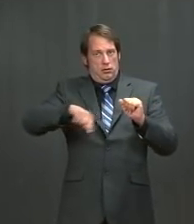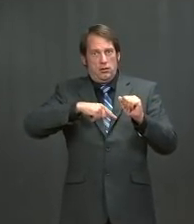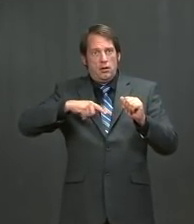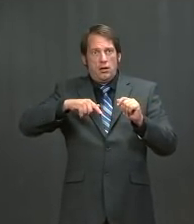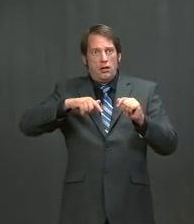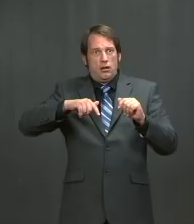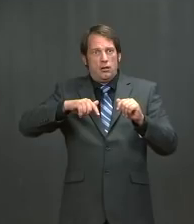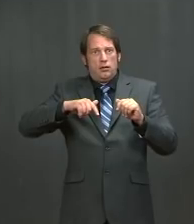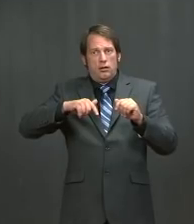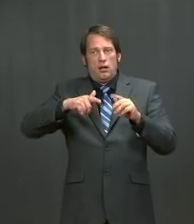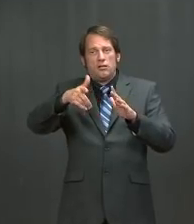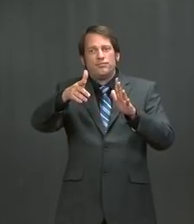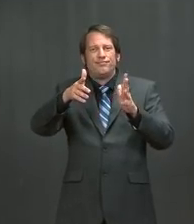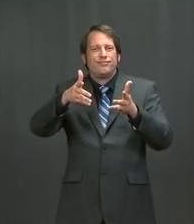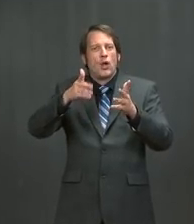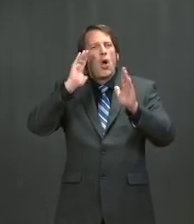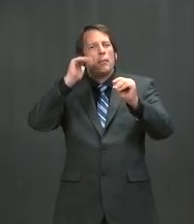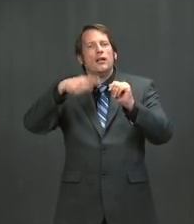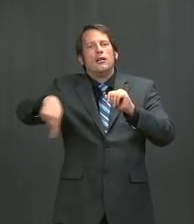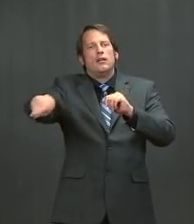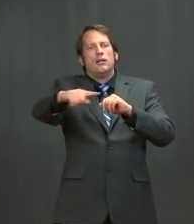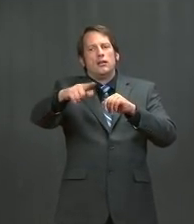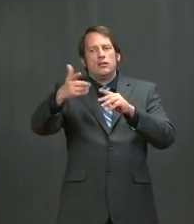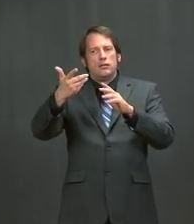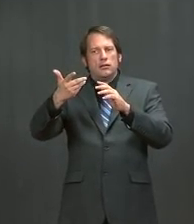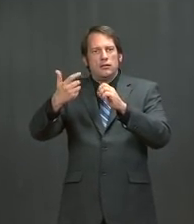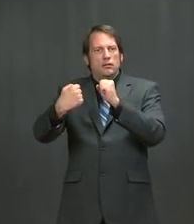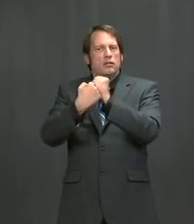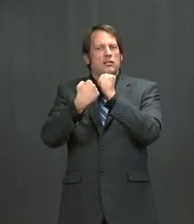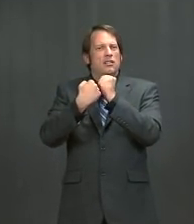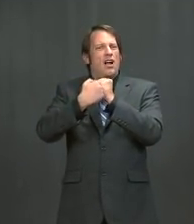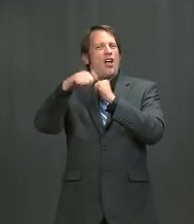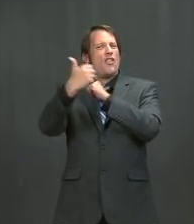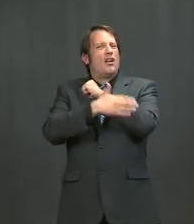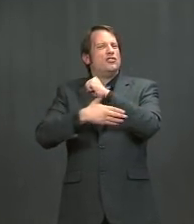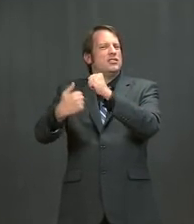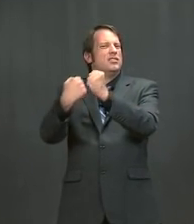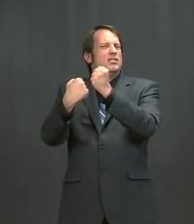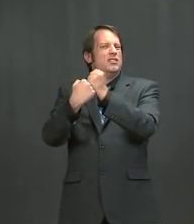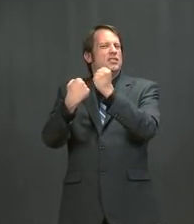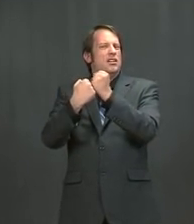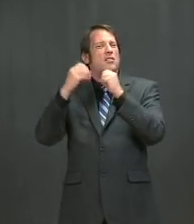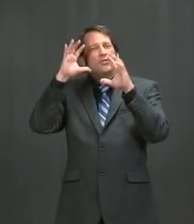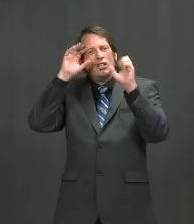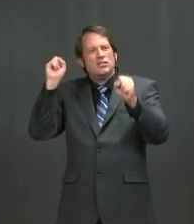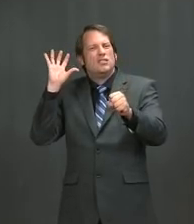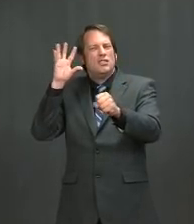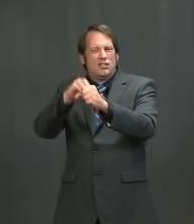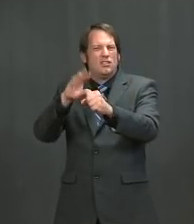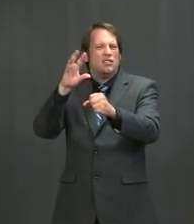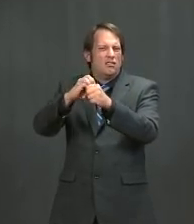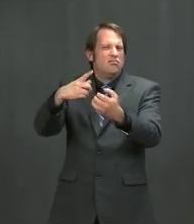and of course, the Vice President, who will be very closely involved in these conversations as well. The Press: And when can we expect -- on climate --